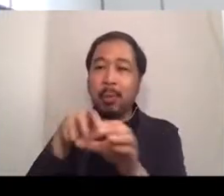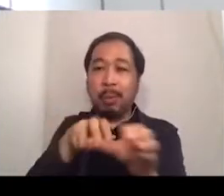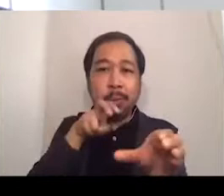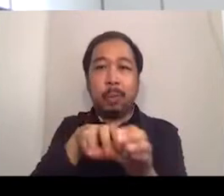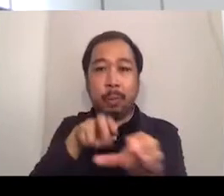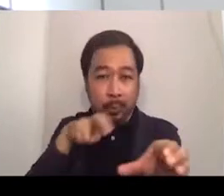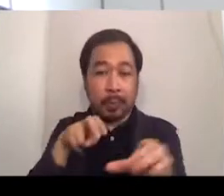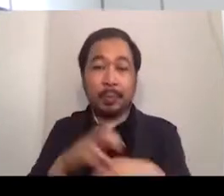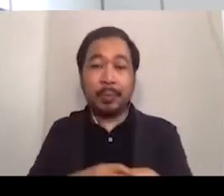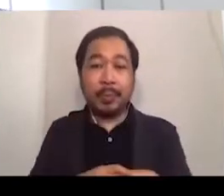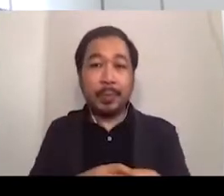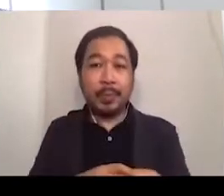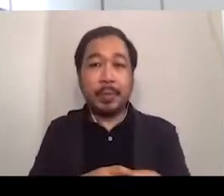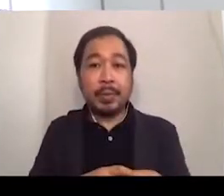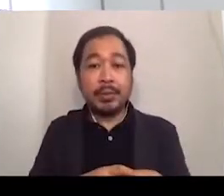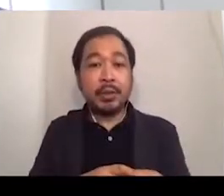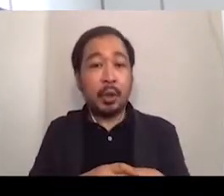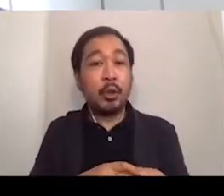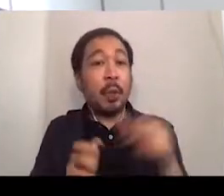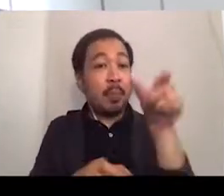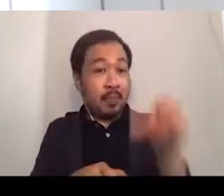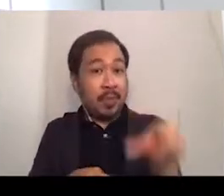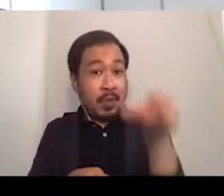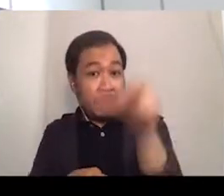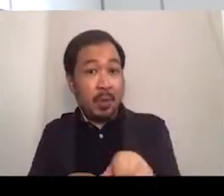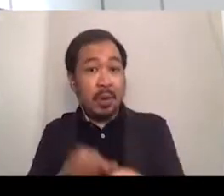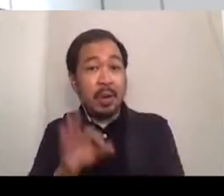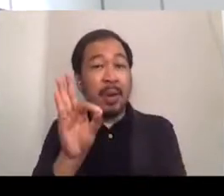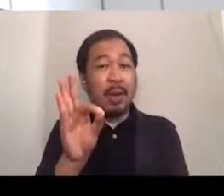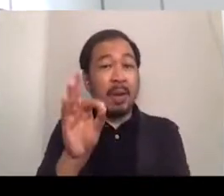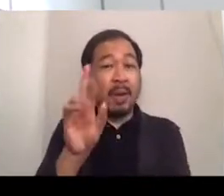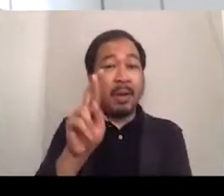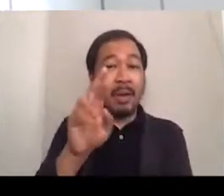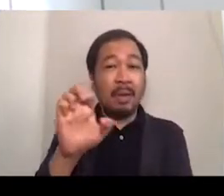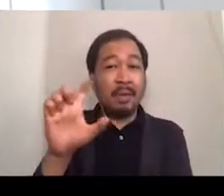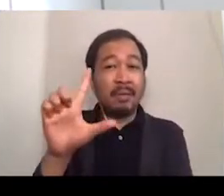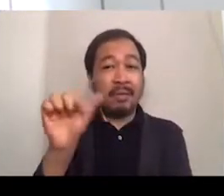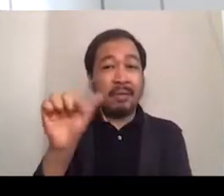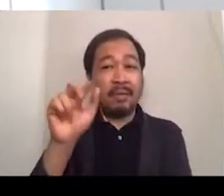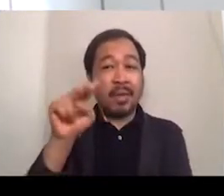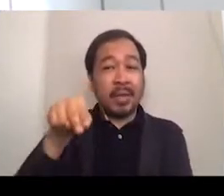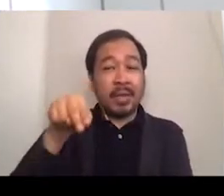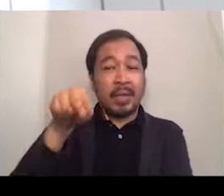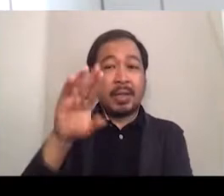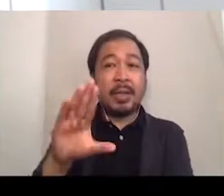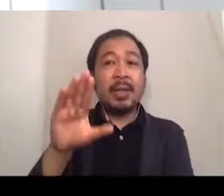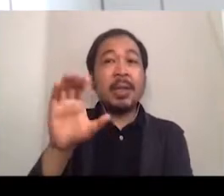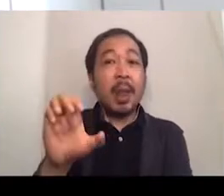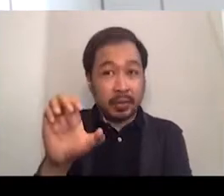will also be assisted through a one-off lump-sum subsidy.